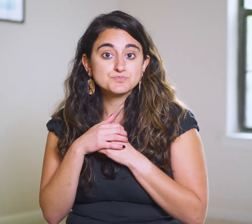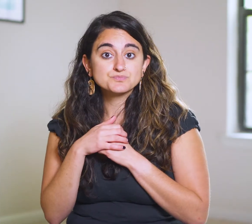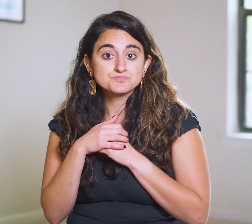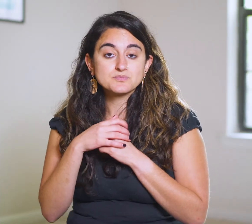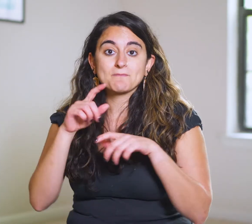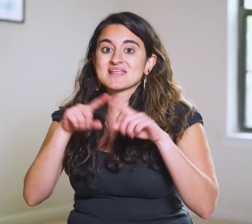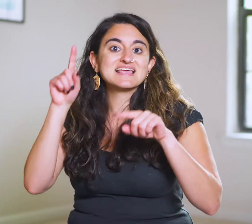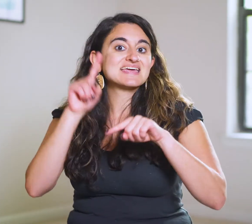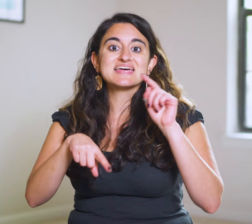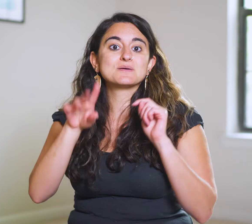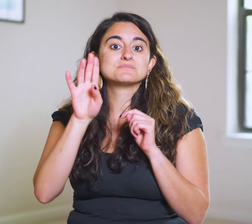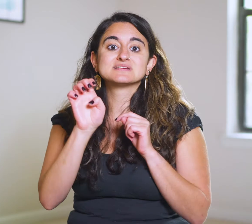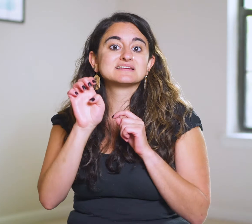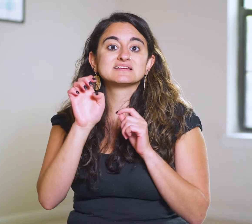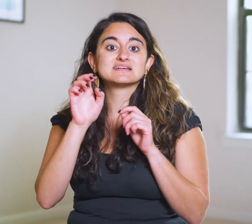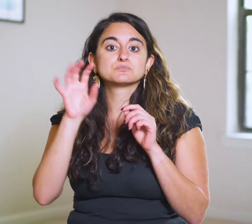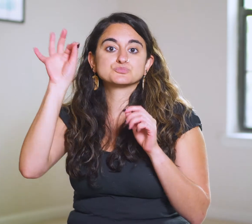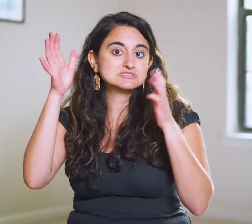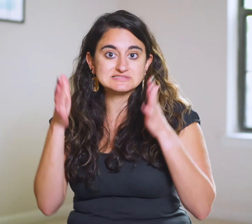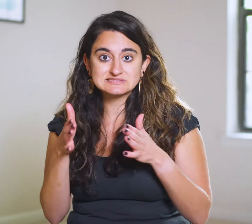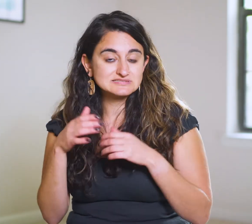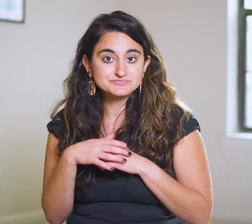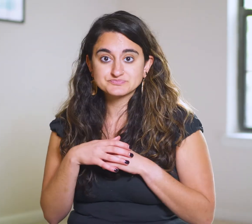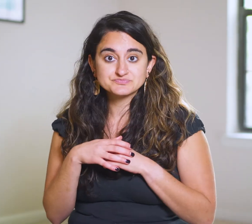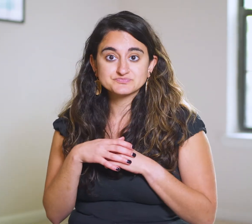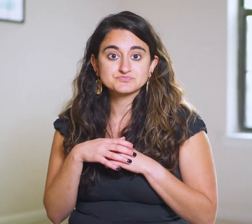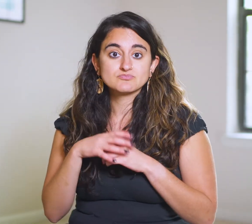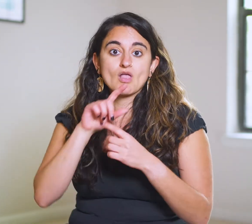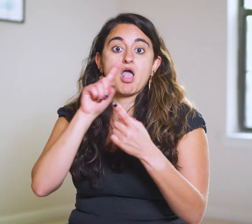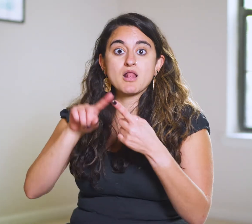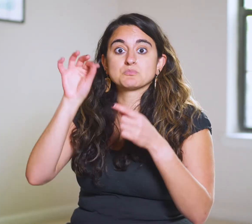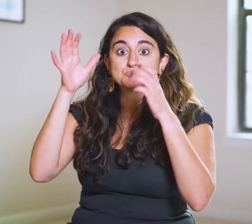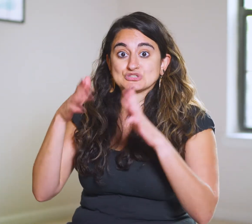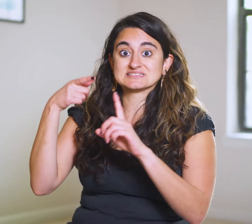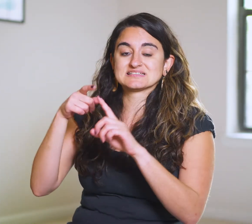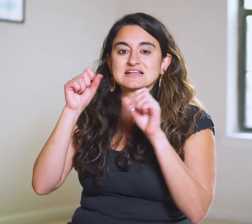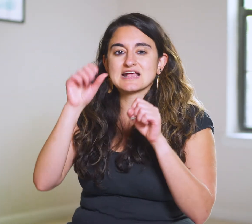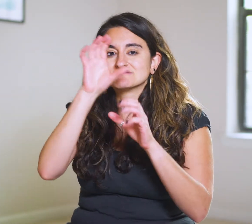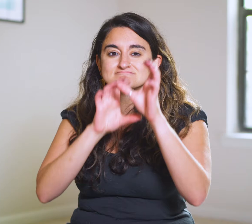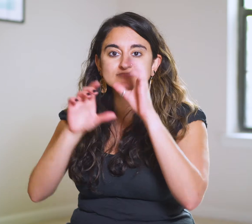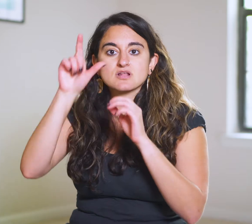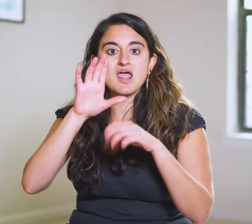but can’t be priests—unless or until a priest can seek God